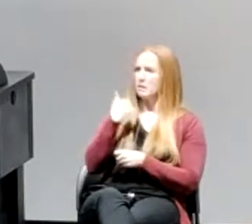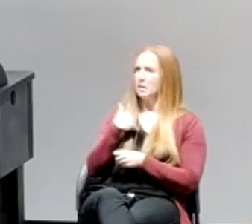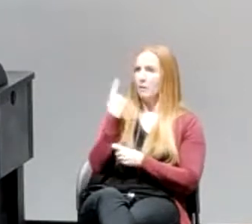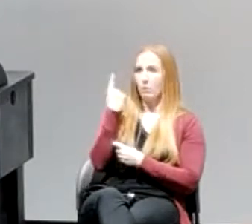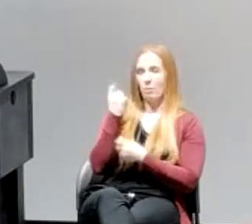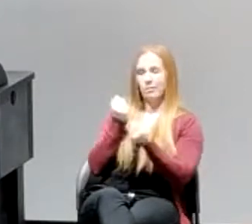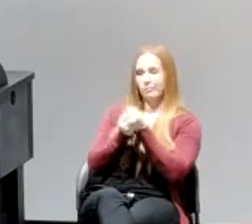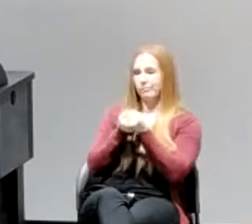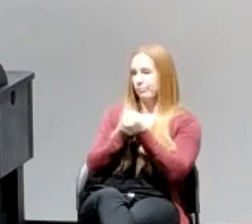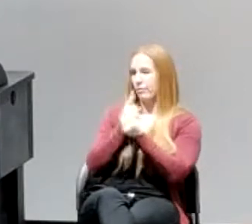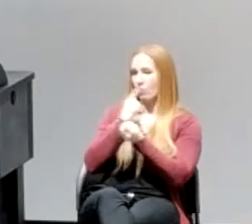big determinants -- that's what creates the want to go there.